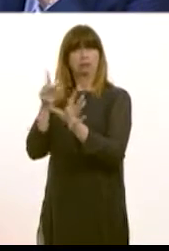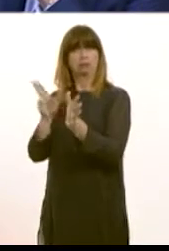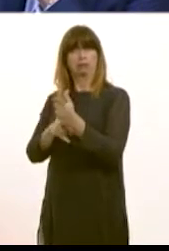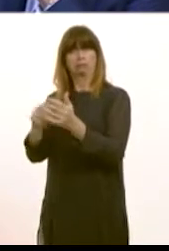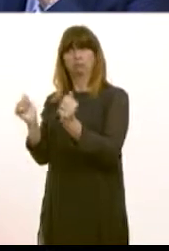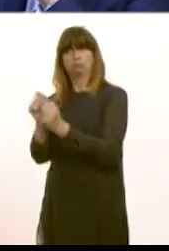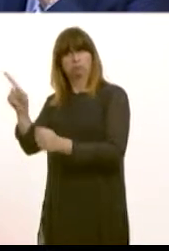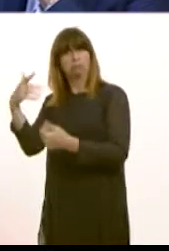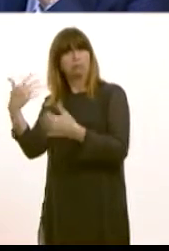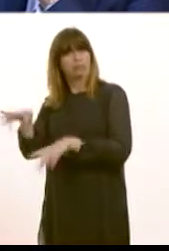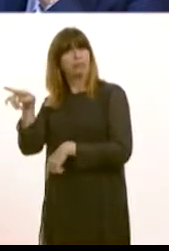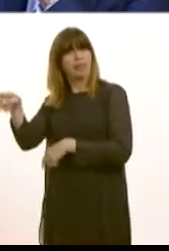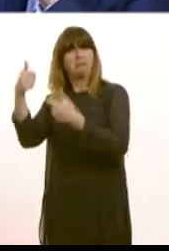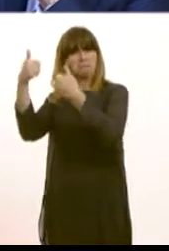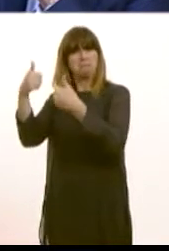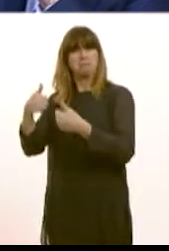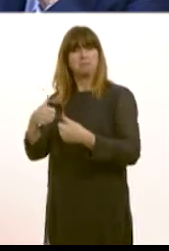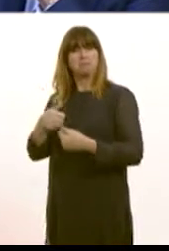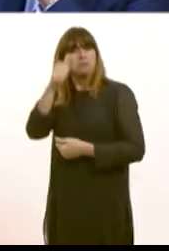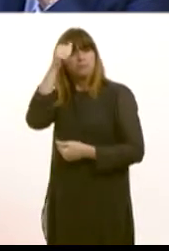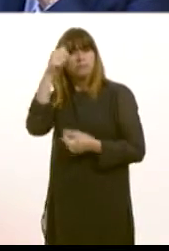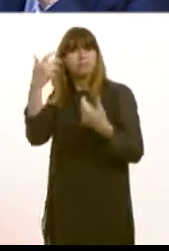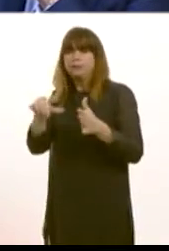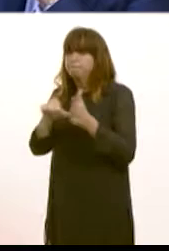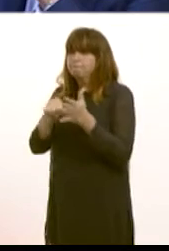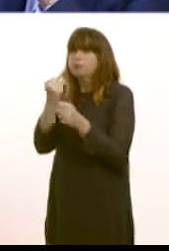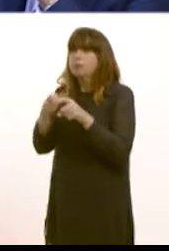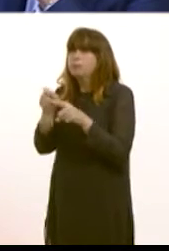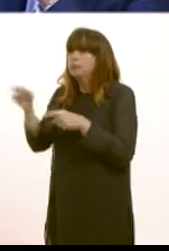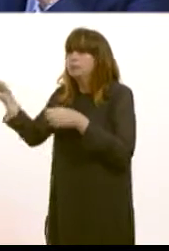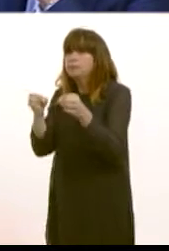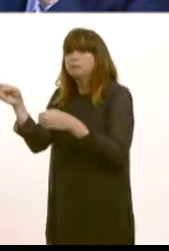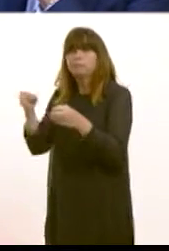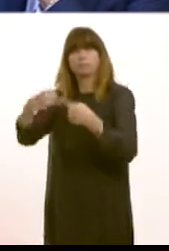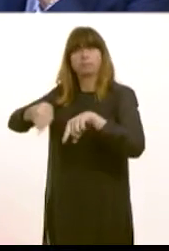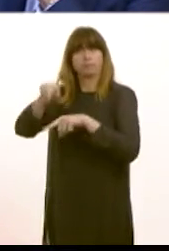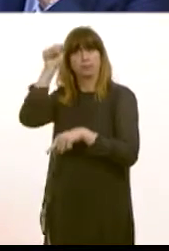But, yes, we know that there are difficulties in recruiting GPs; itís not an issue thatís confined to Wales.